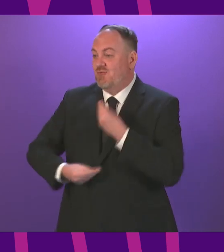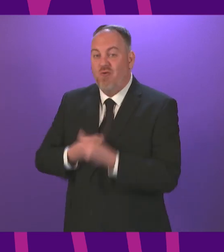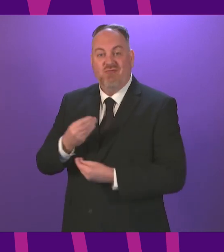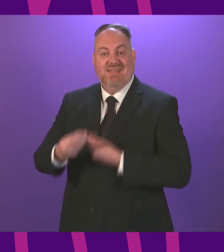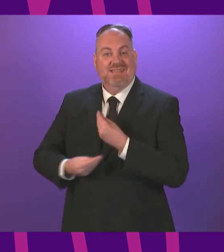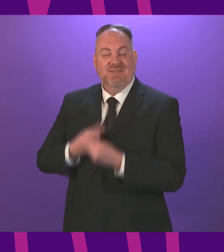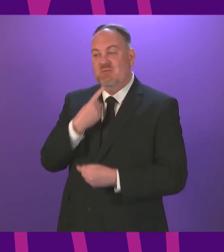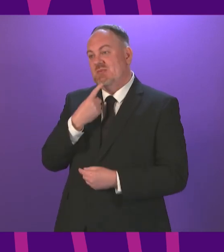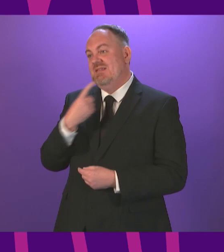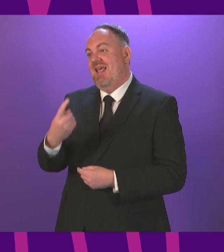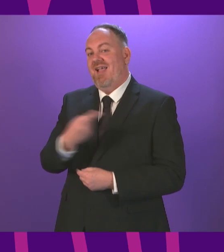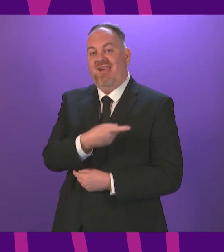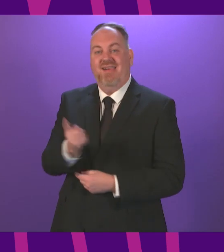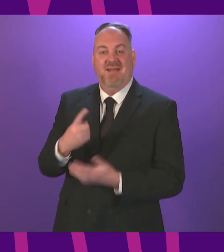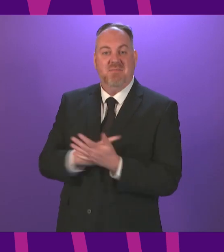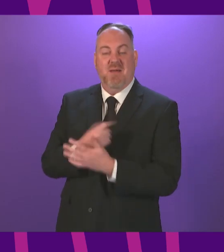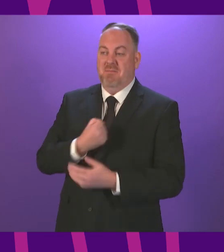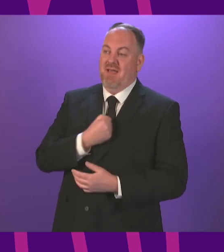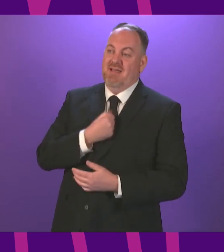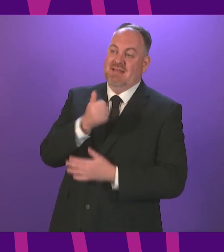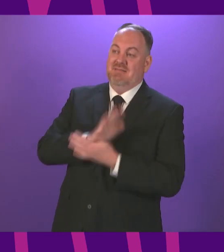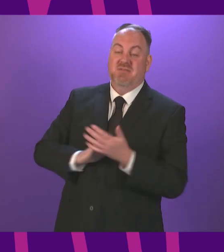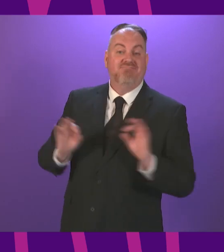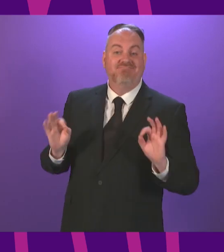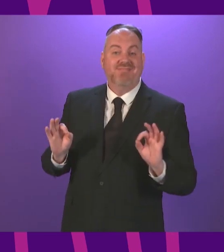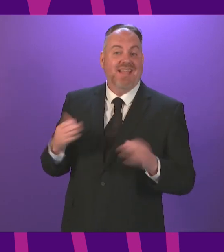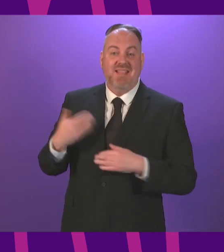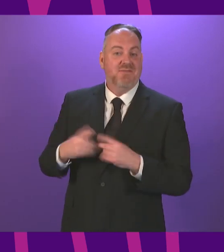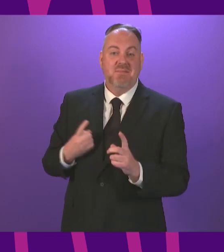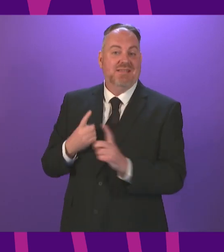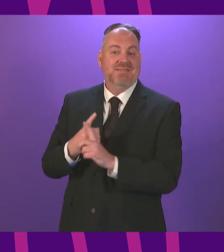the wonderful tributes that people have heard today and, indeed, in recent days. However, I was